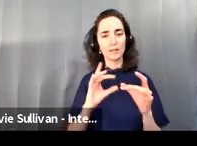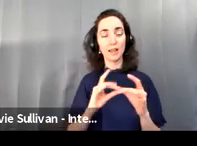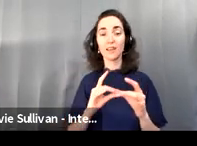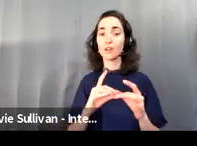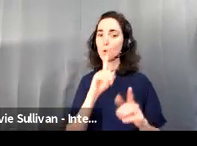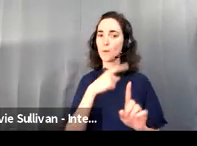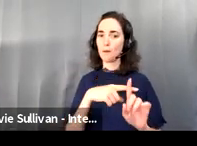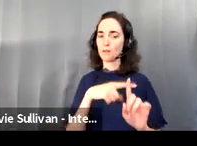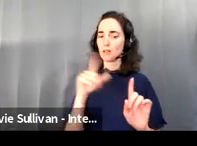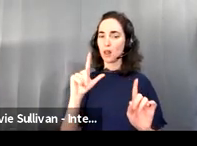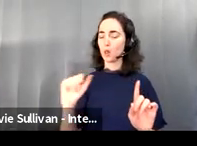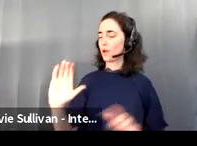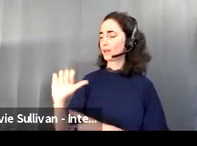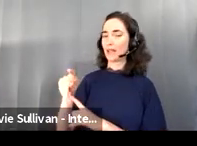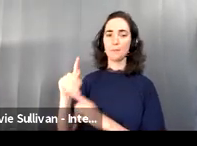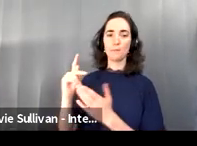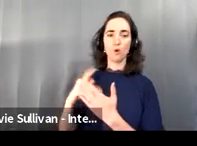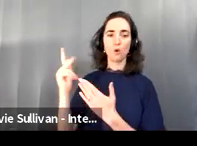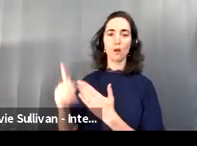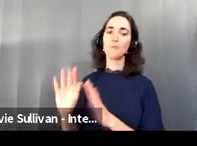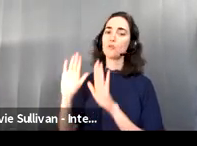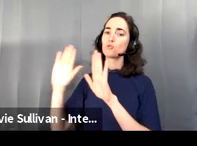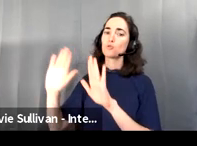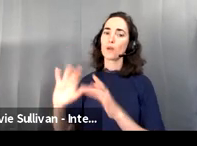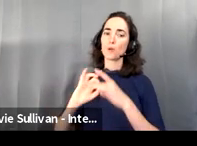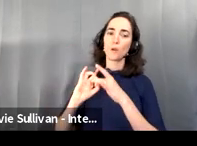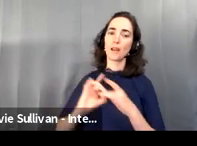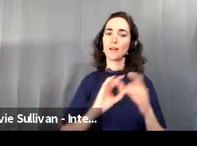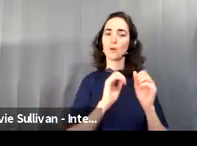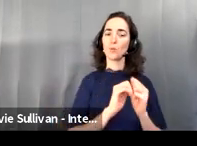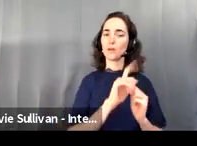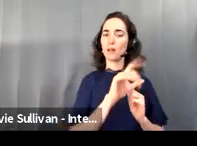a great working relationship with Mrs.